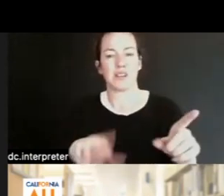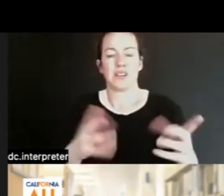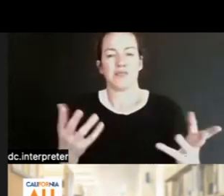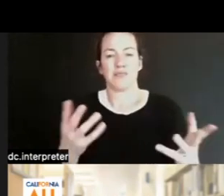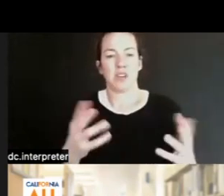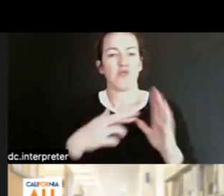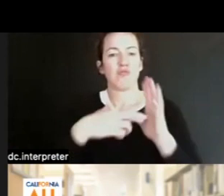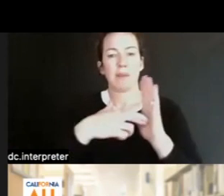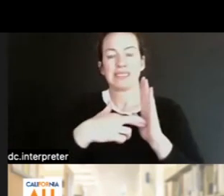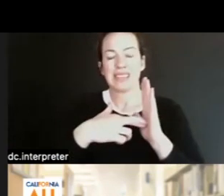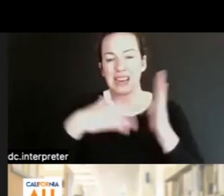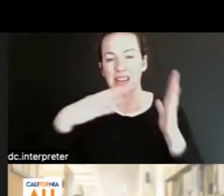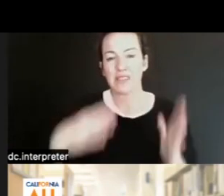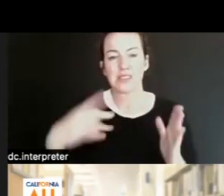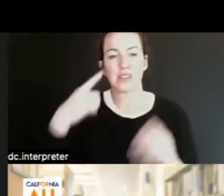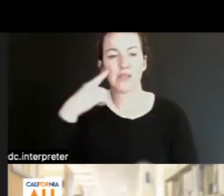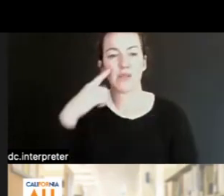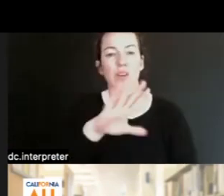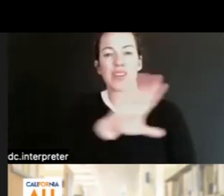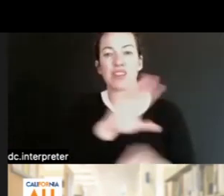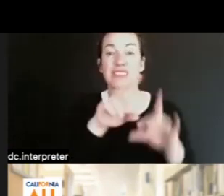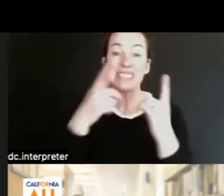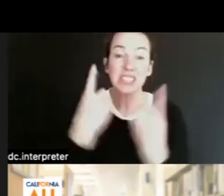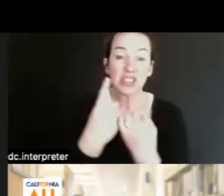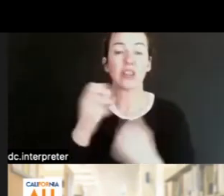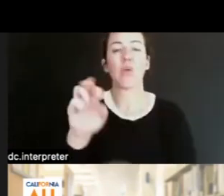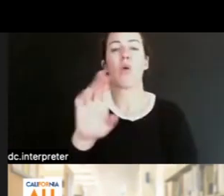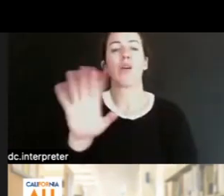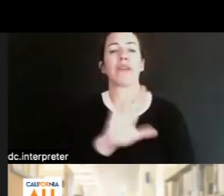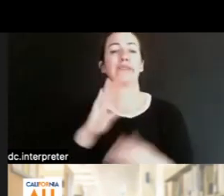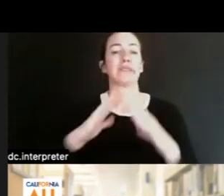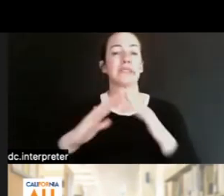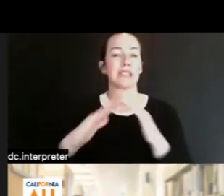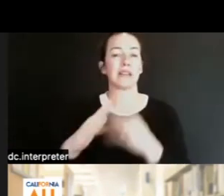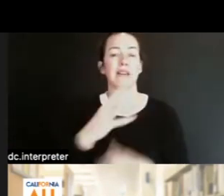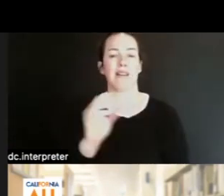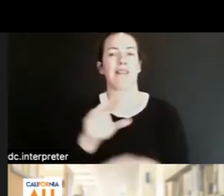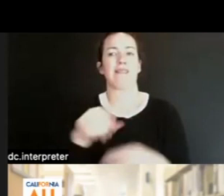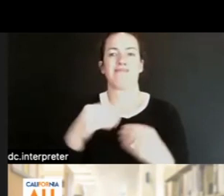representatives for their districts, or even for their city and giving them the tools and the